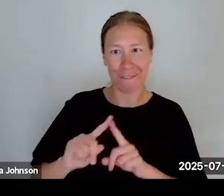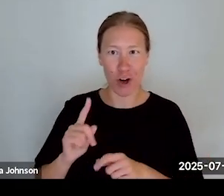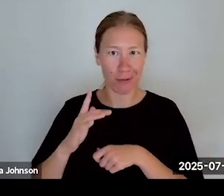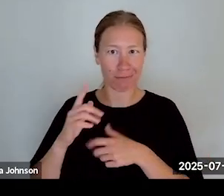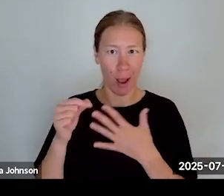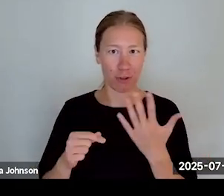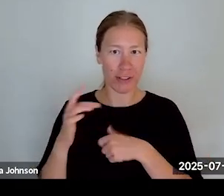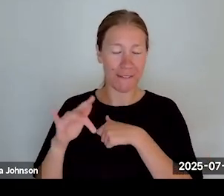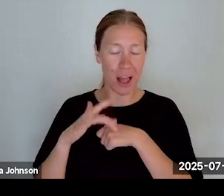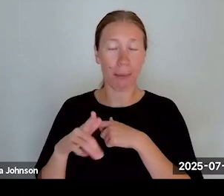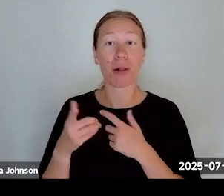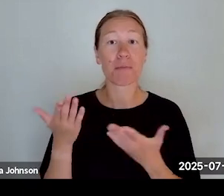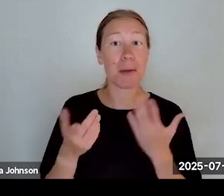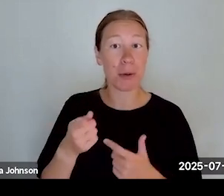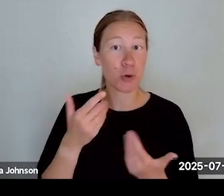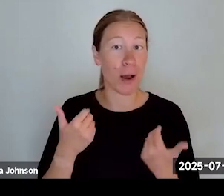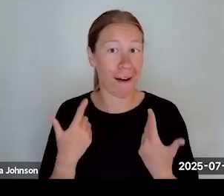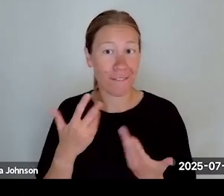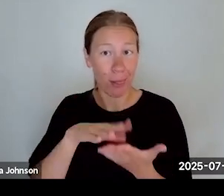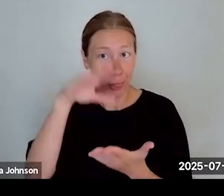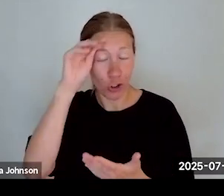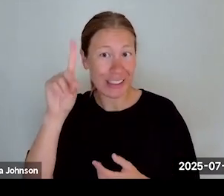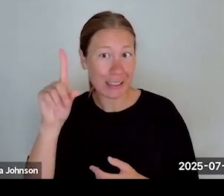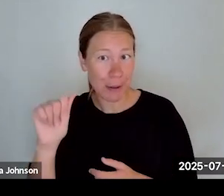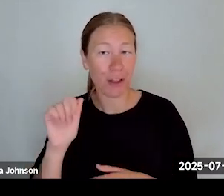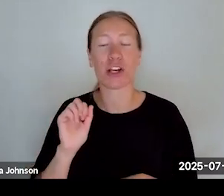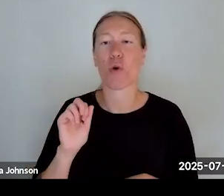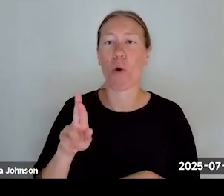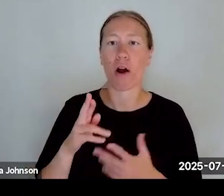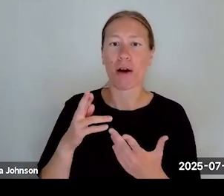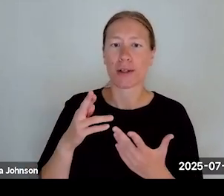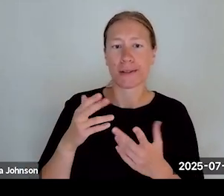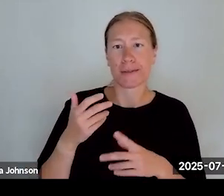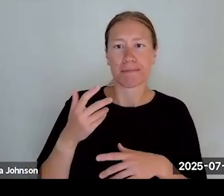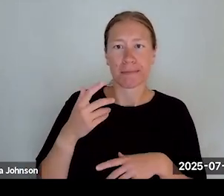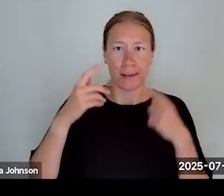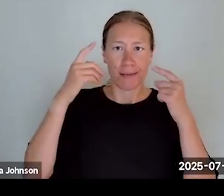for individuals with learning disabilities or disabilities that impact processing or concentration.